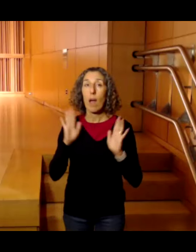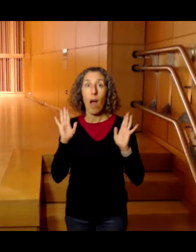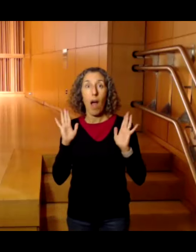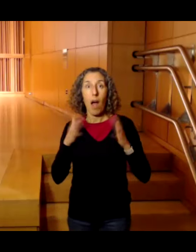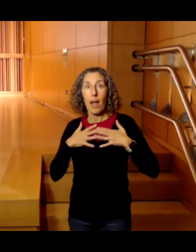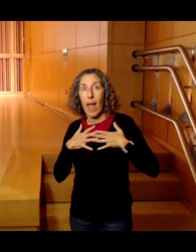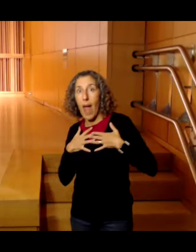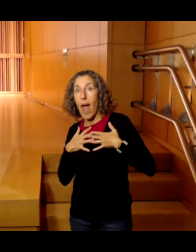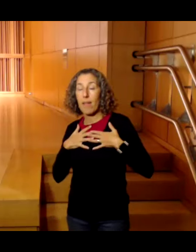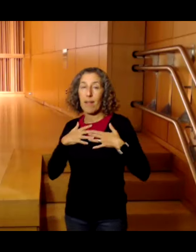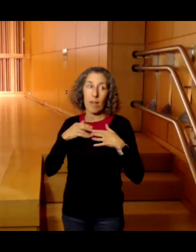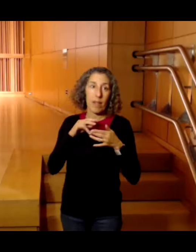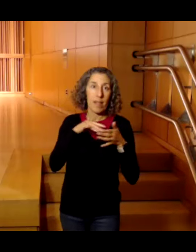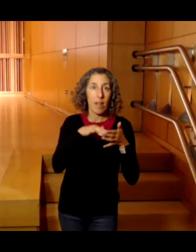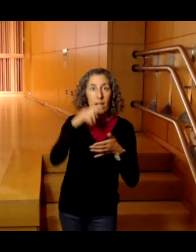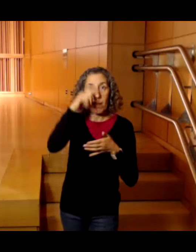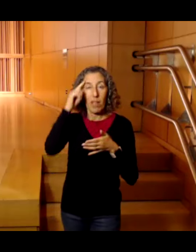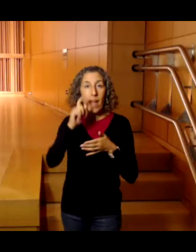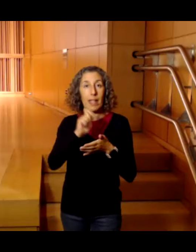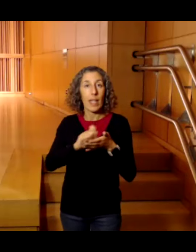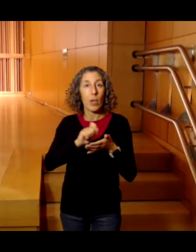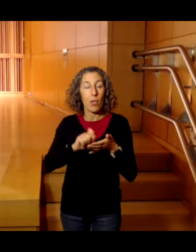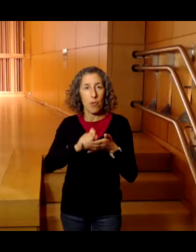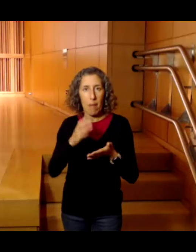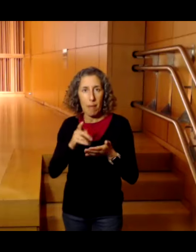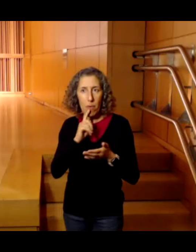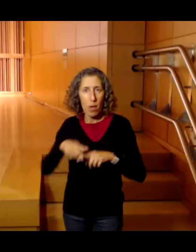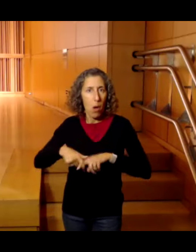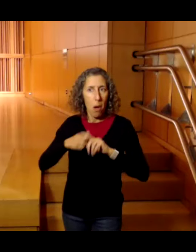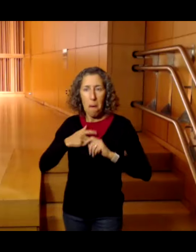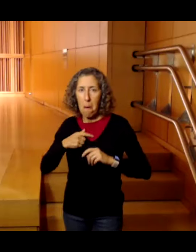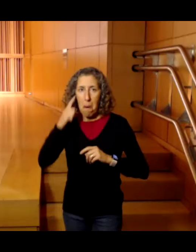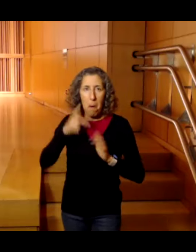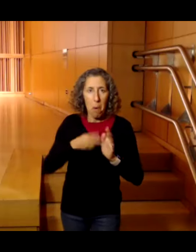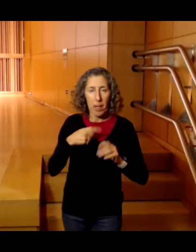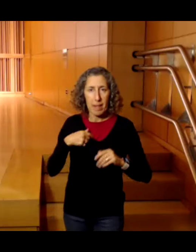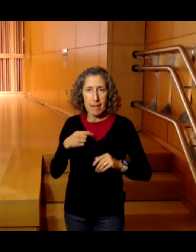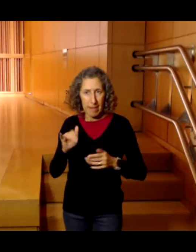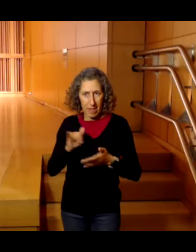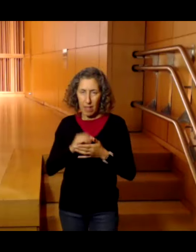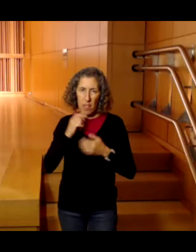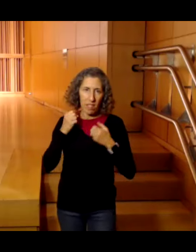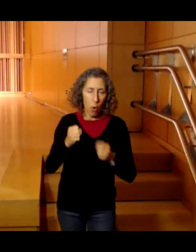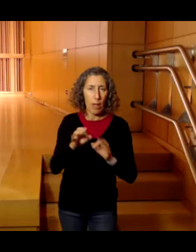pause, at least, with indignation or sweet satisfaction at the heresy of it all.